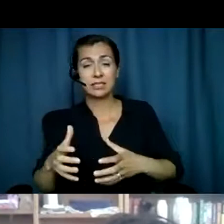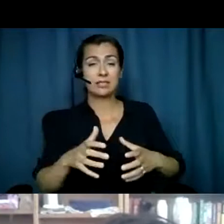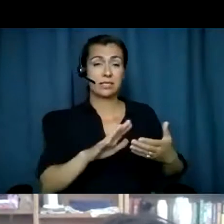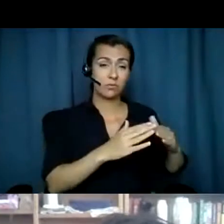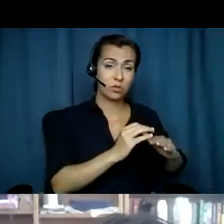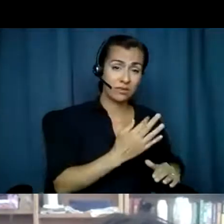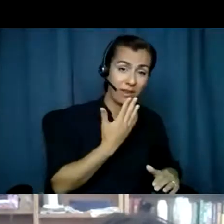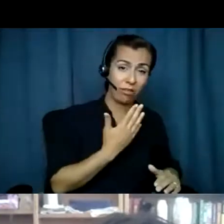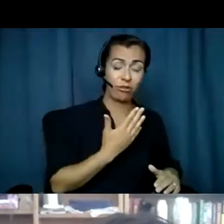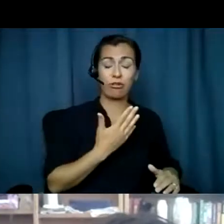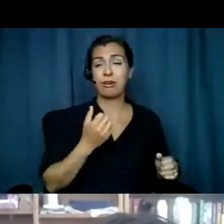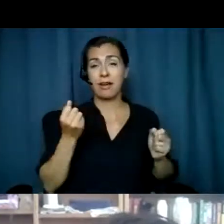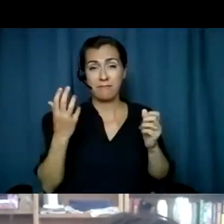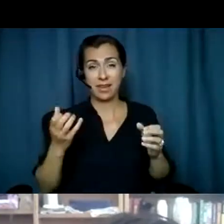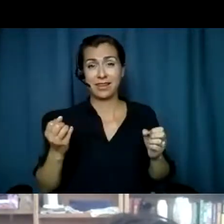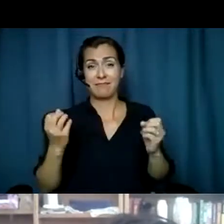season?